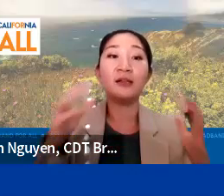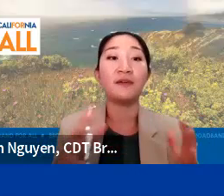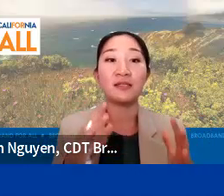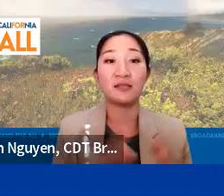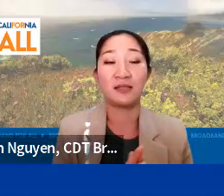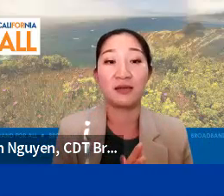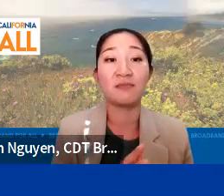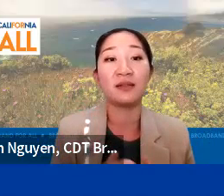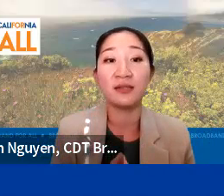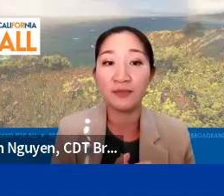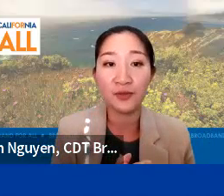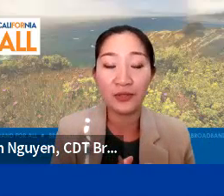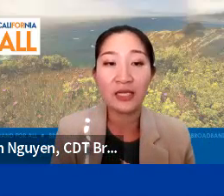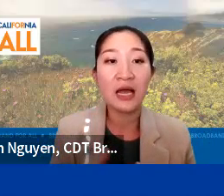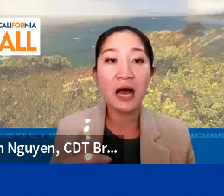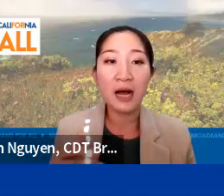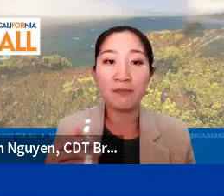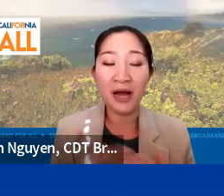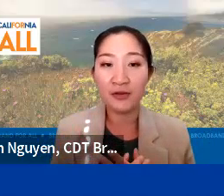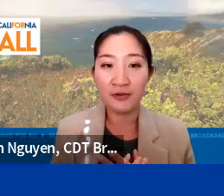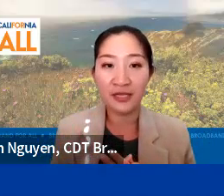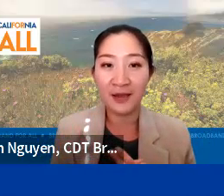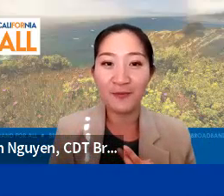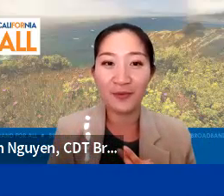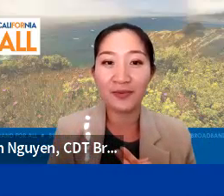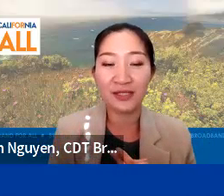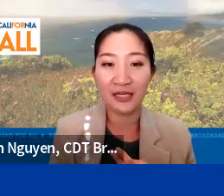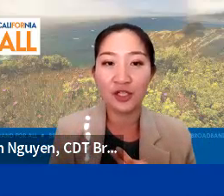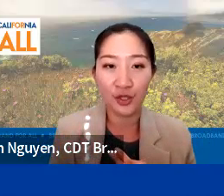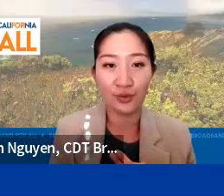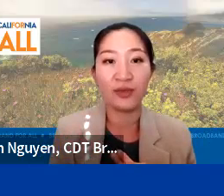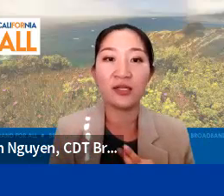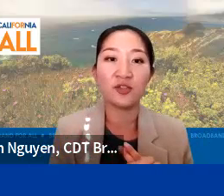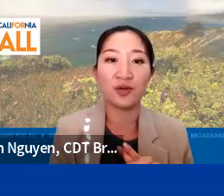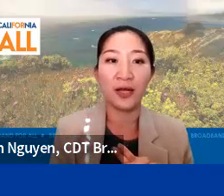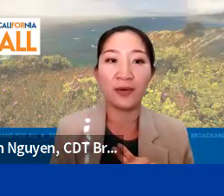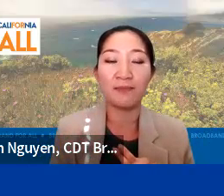for all of us is to complete the DEEM tool, and by Thursday we will send you the digital